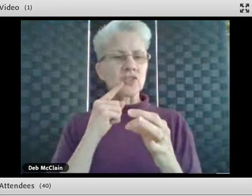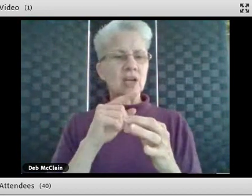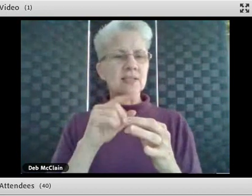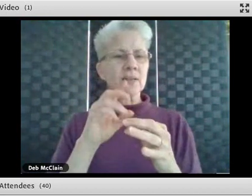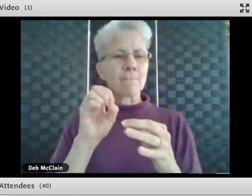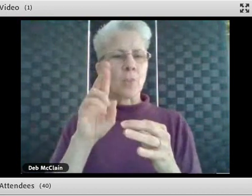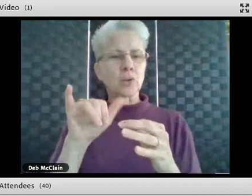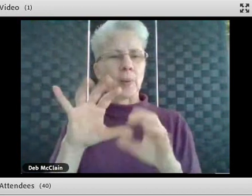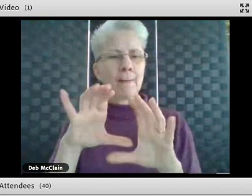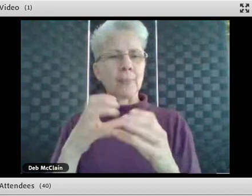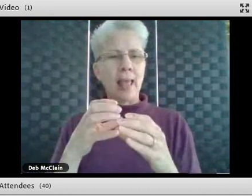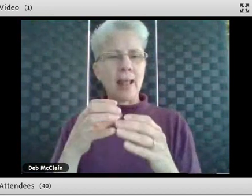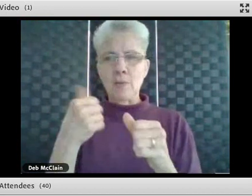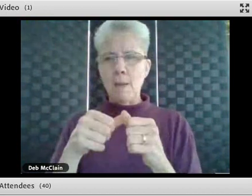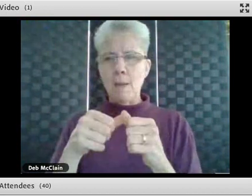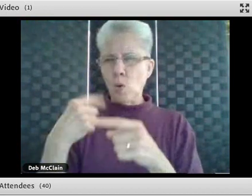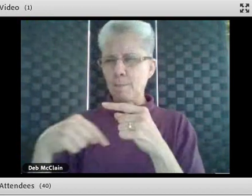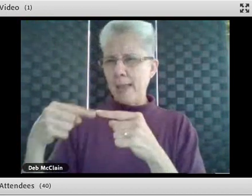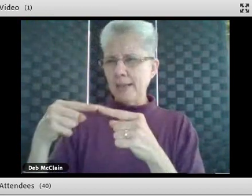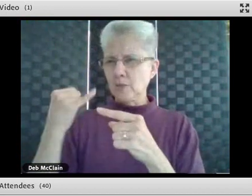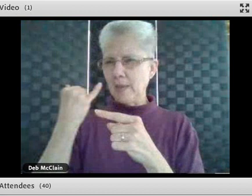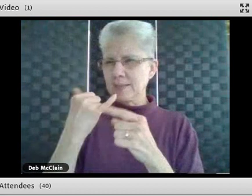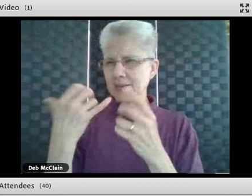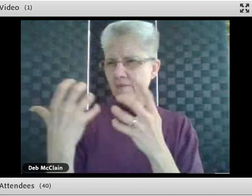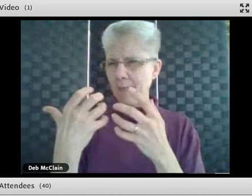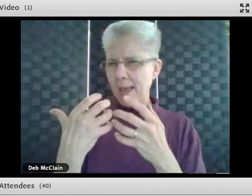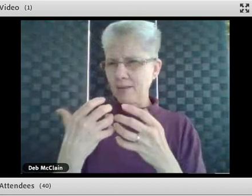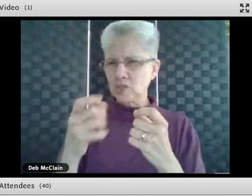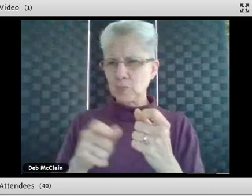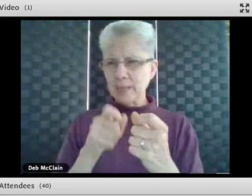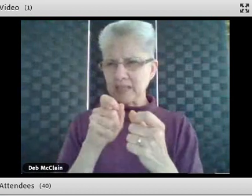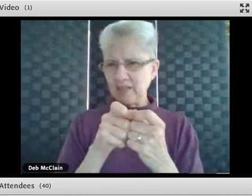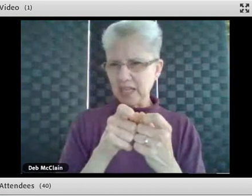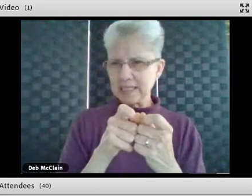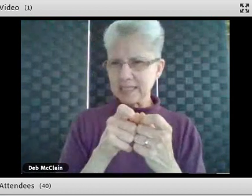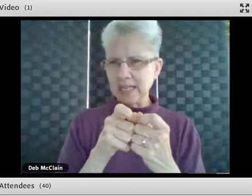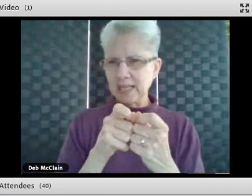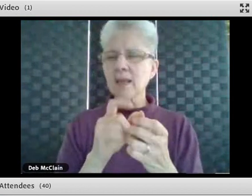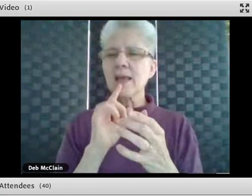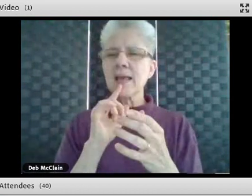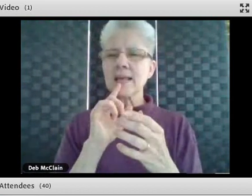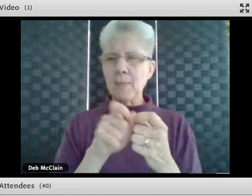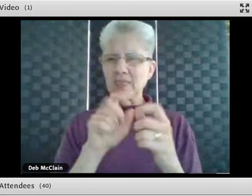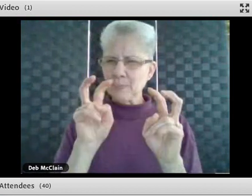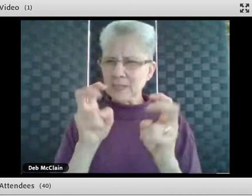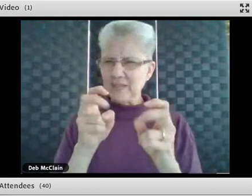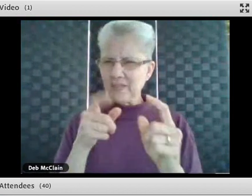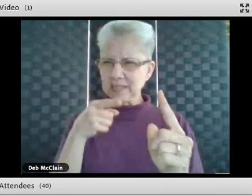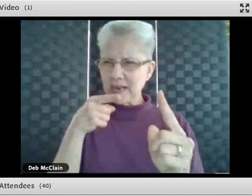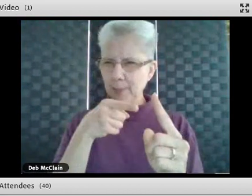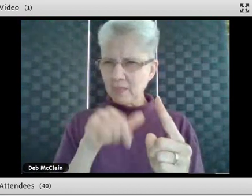And we're kind of going back to this idea of scope-match and specificity. It is about that specific topic.